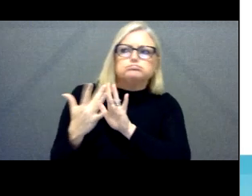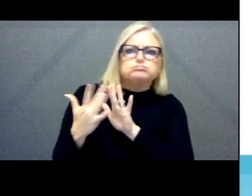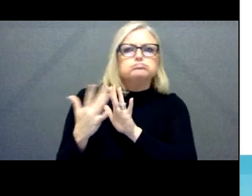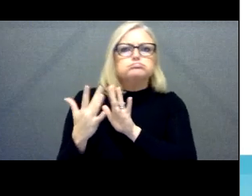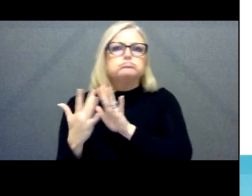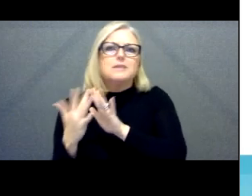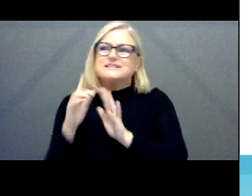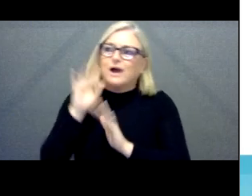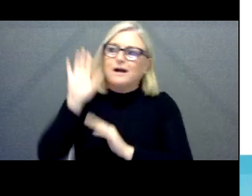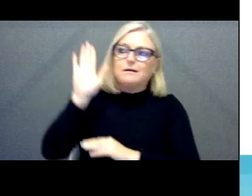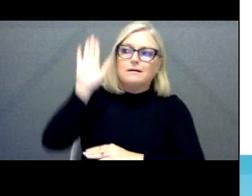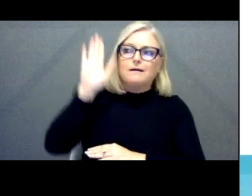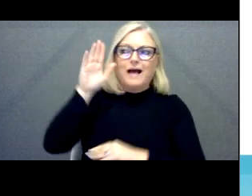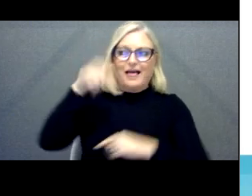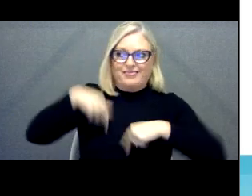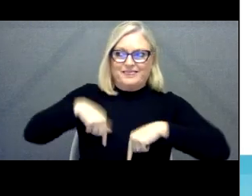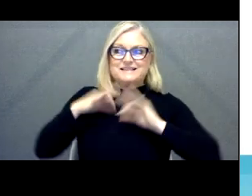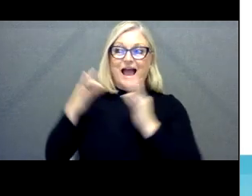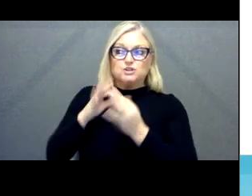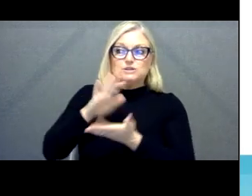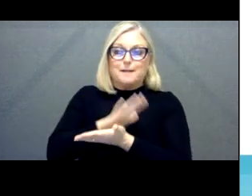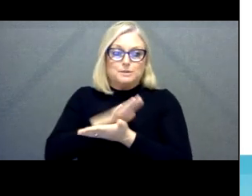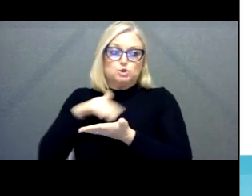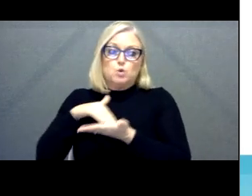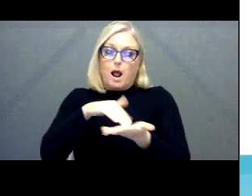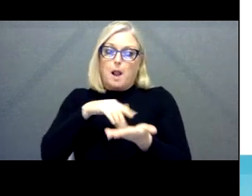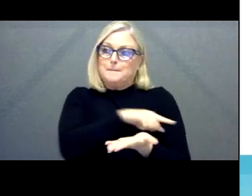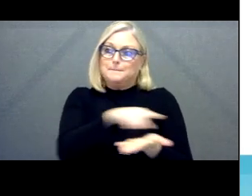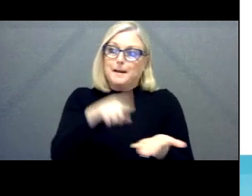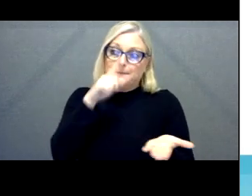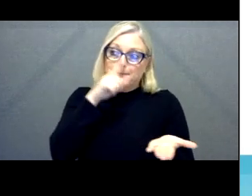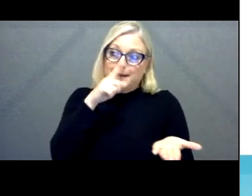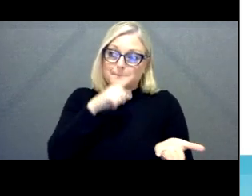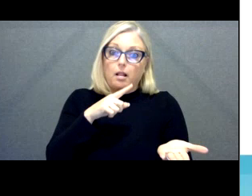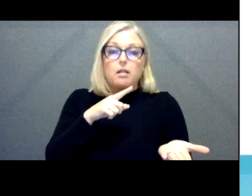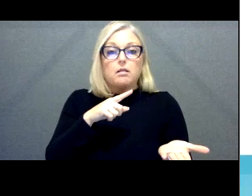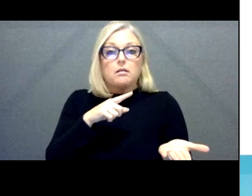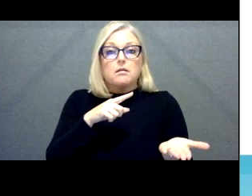I'm happy to help people who might have some needs um in those areas because of their drugs